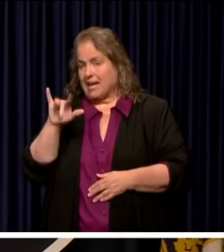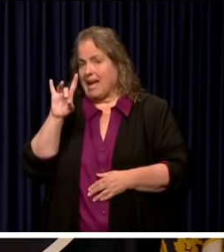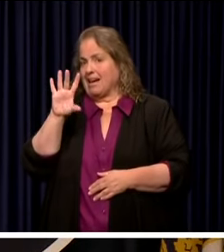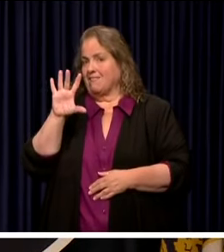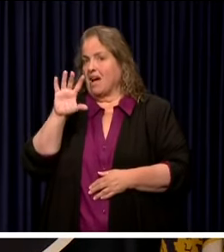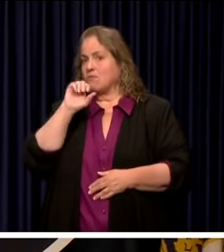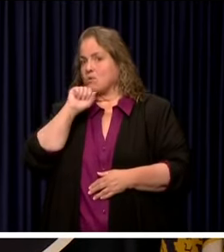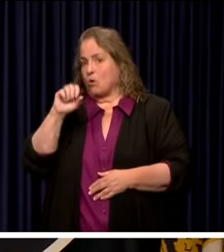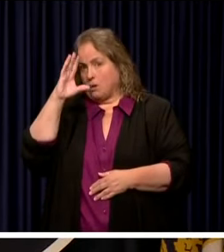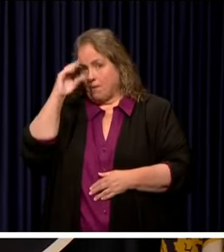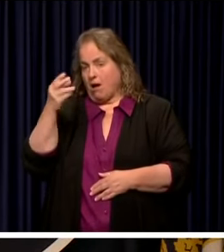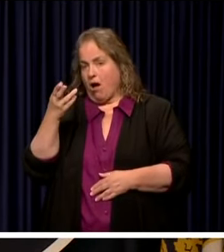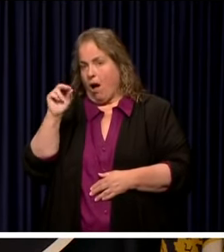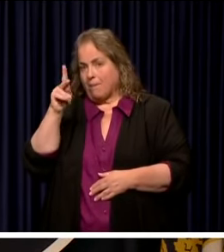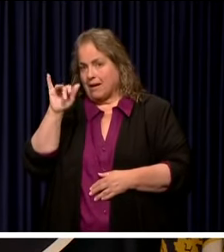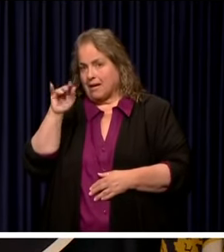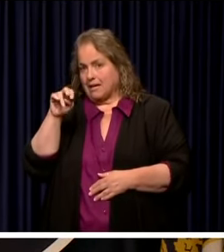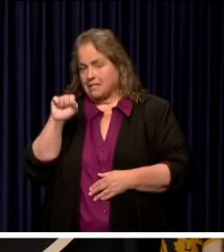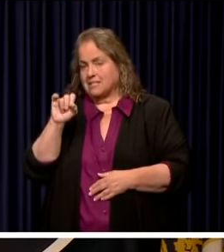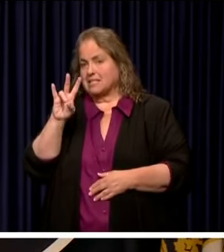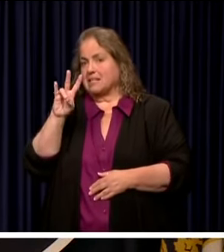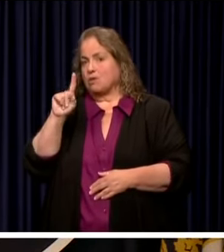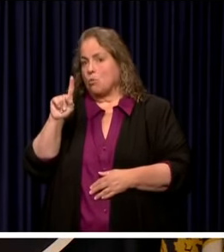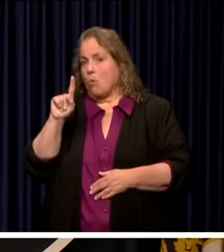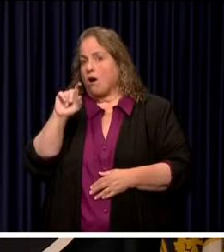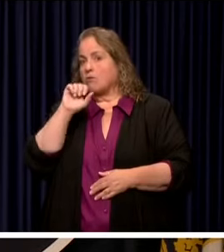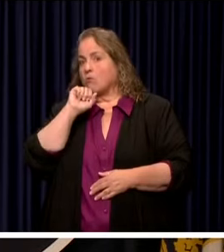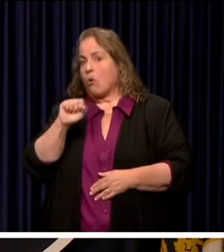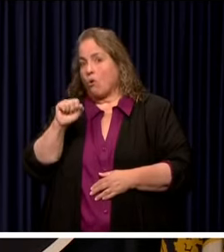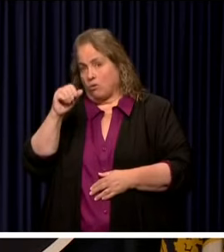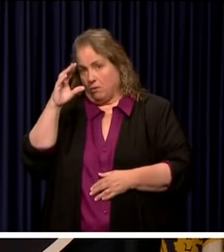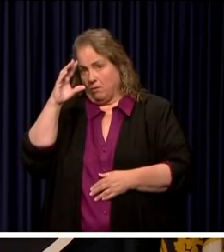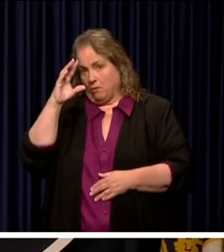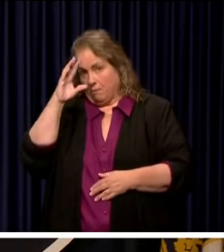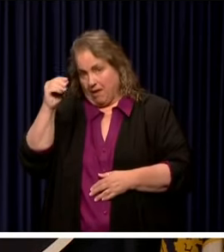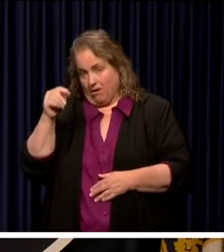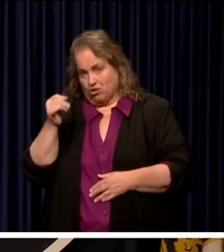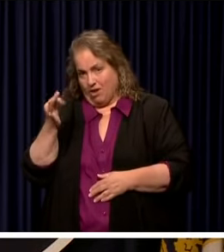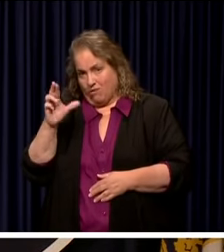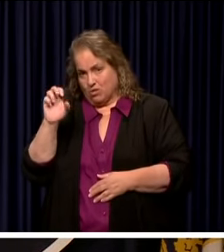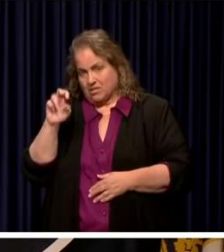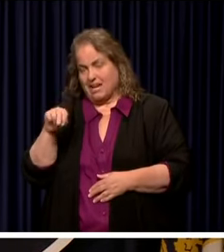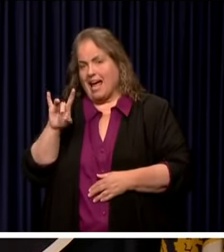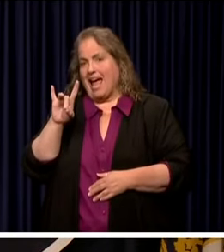AND WHILE WE ARE ALL READY TO